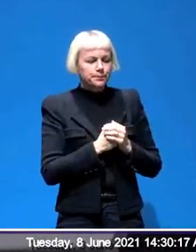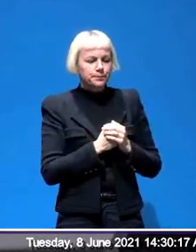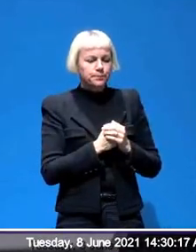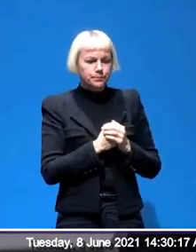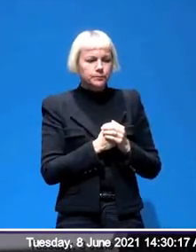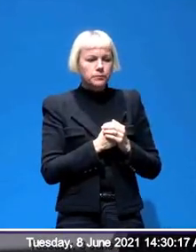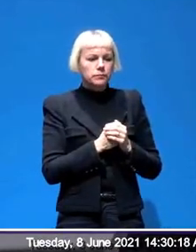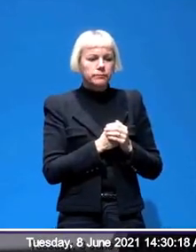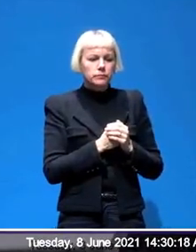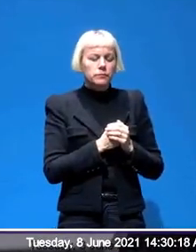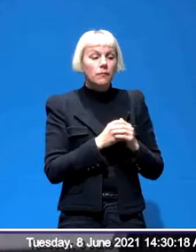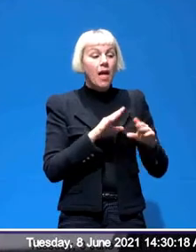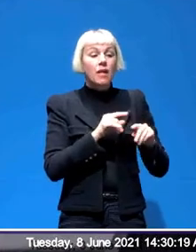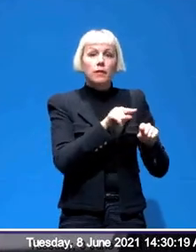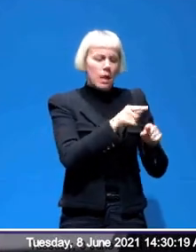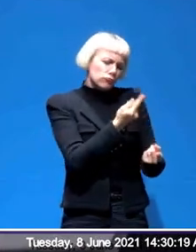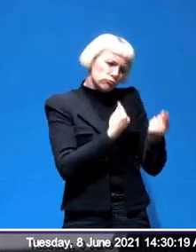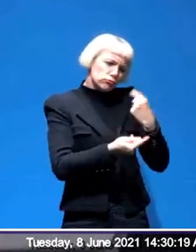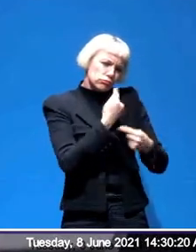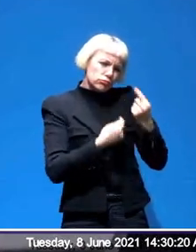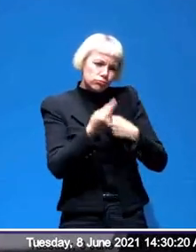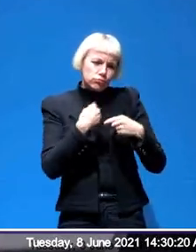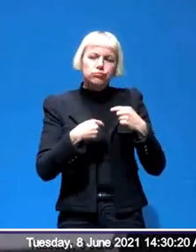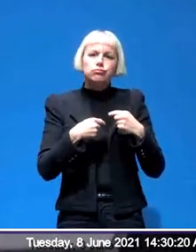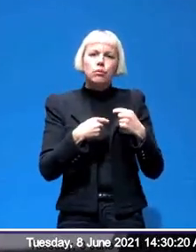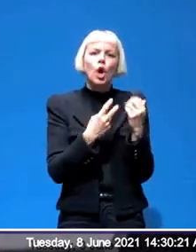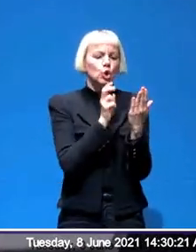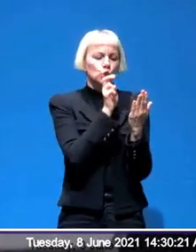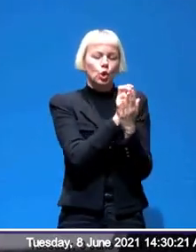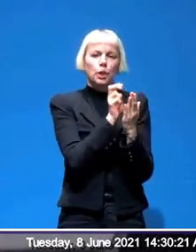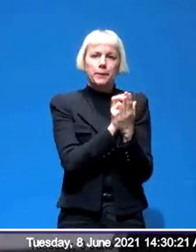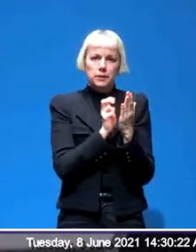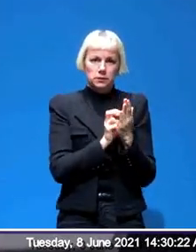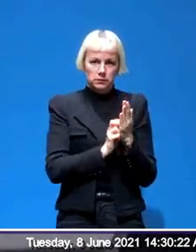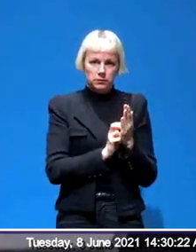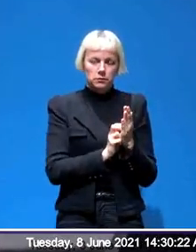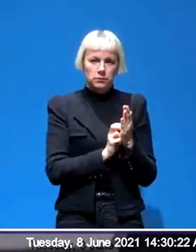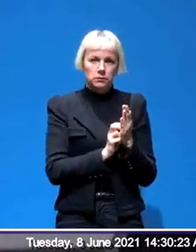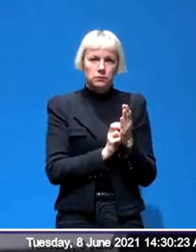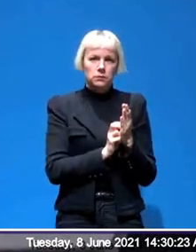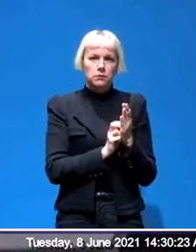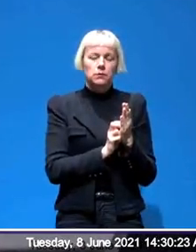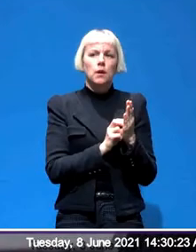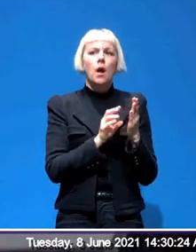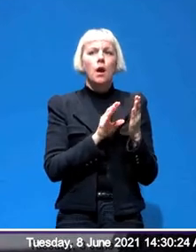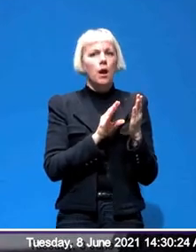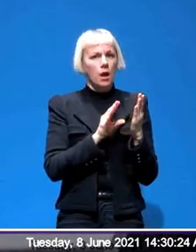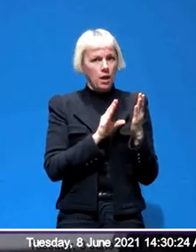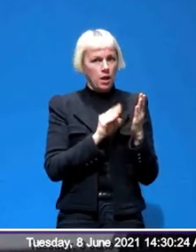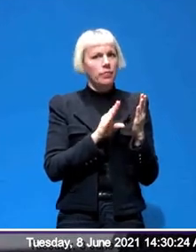And their responses were documented and then they were --- had to take that code